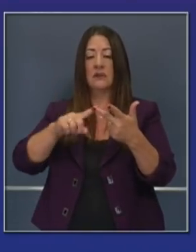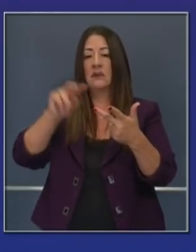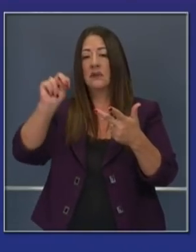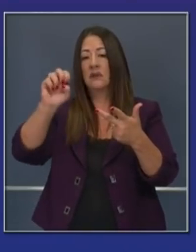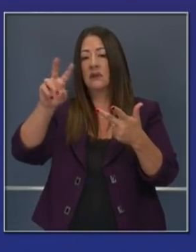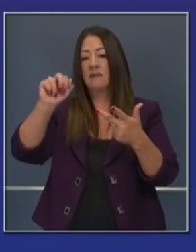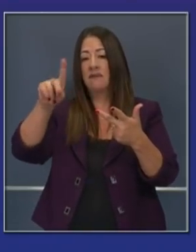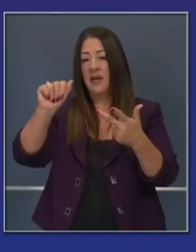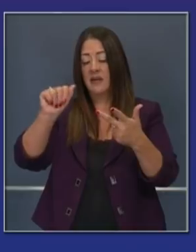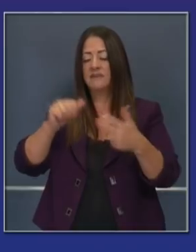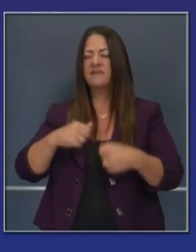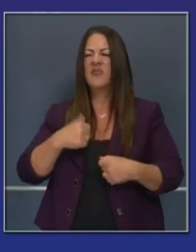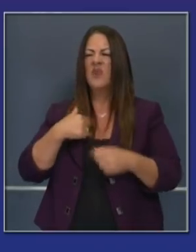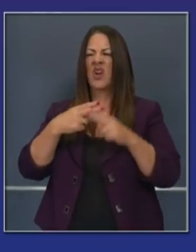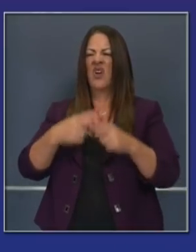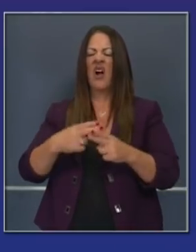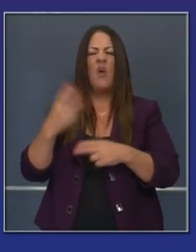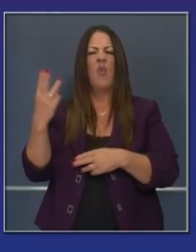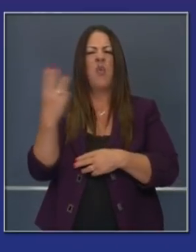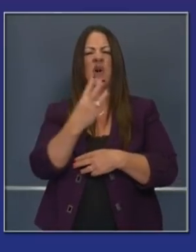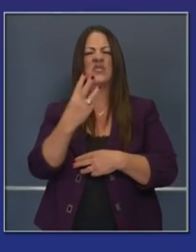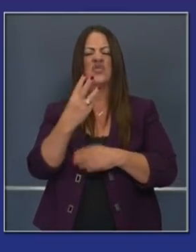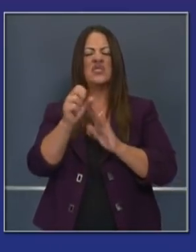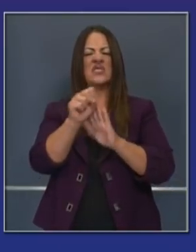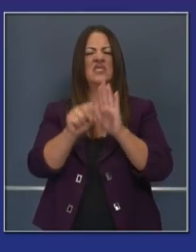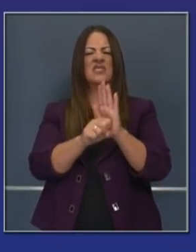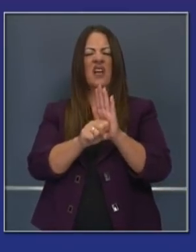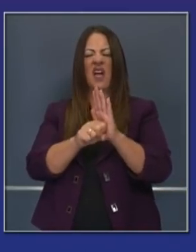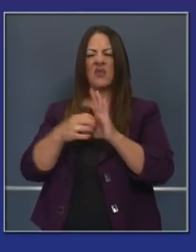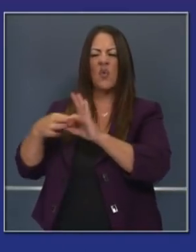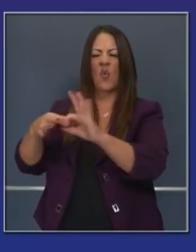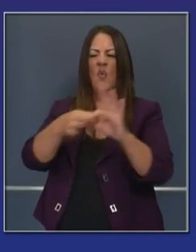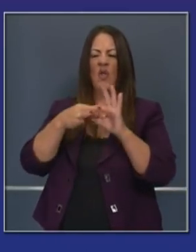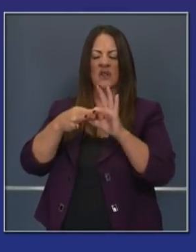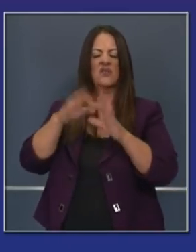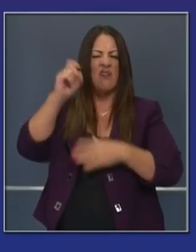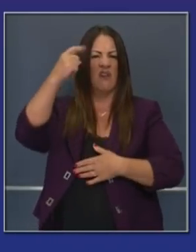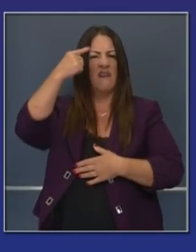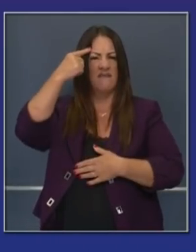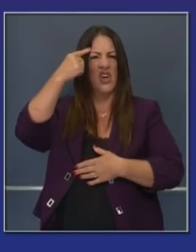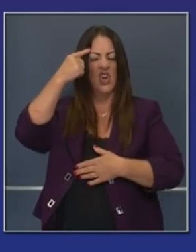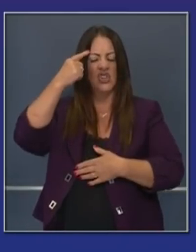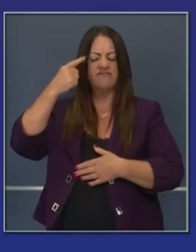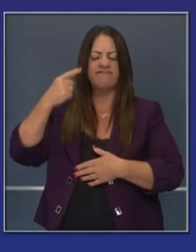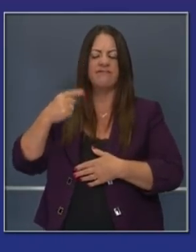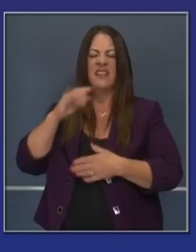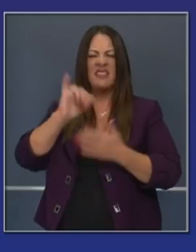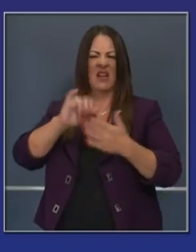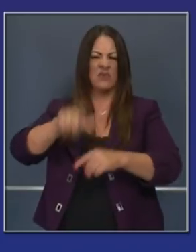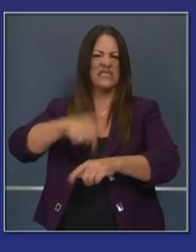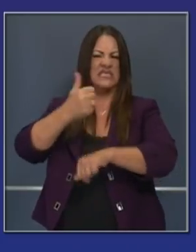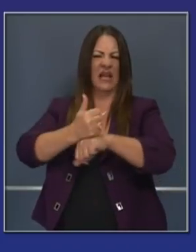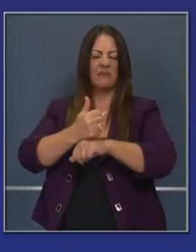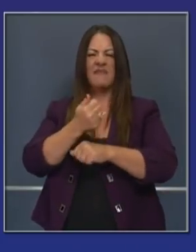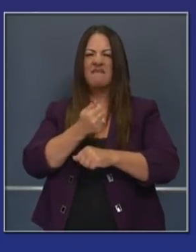WANT TO JUST APPLAUD THE LEADERSHIP OF THE STATES OF OREGON, WASHINGTON AND NEVADA. WE HAD A CALL AS WE DO WITH OUR